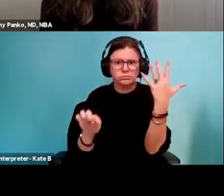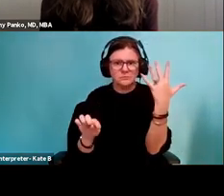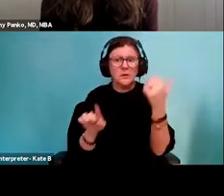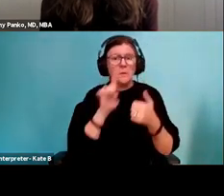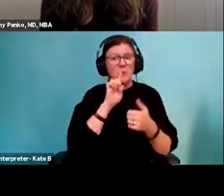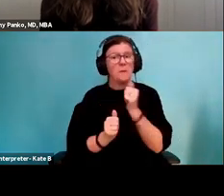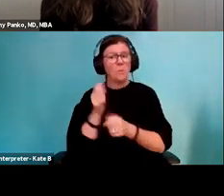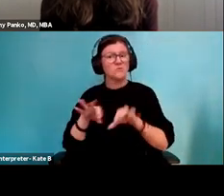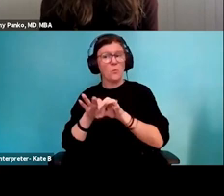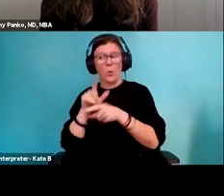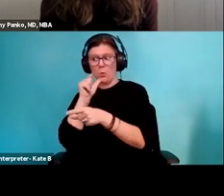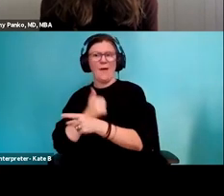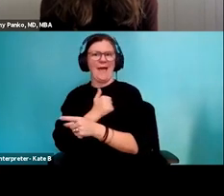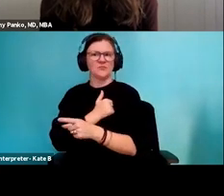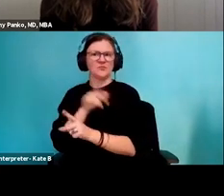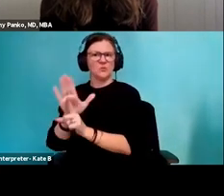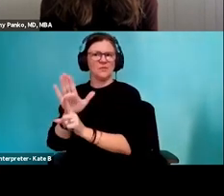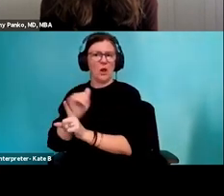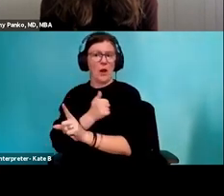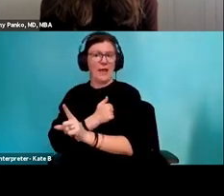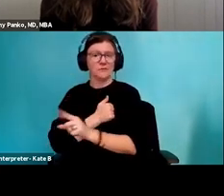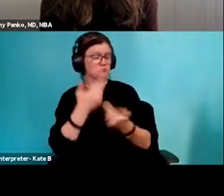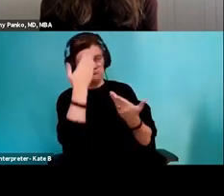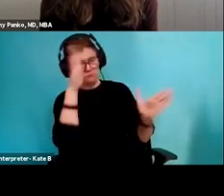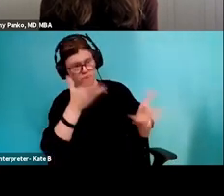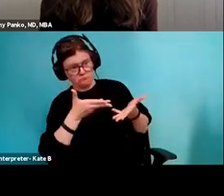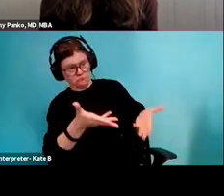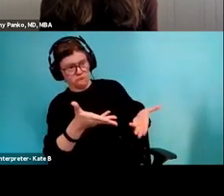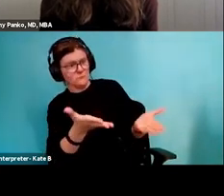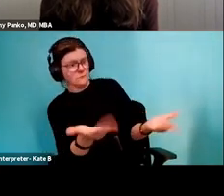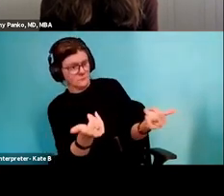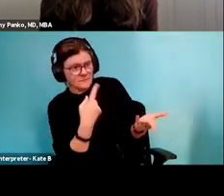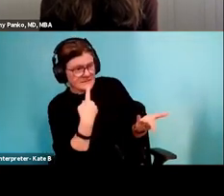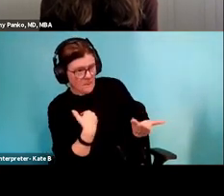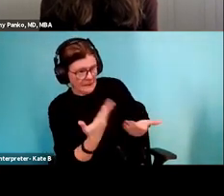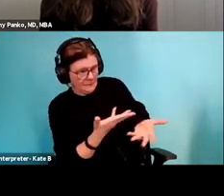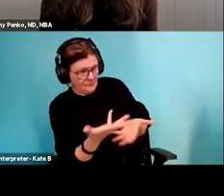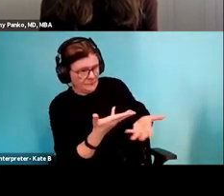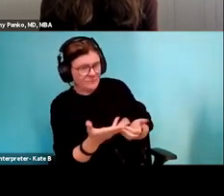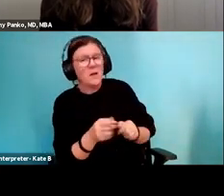and willingness and then building a team around it. But word-of-mouth is always a good way